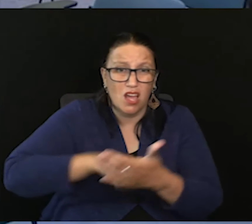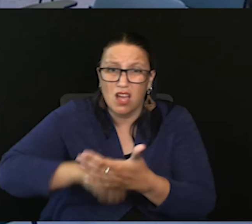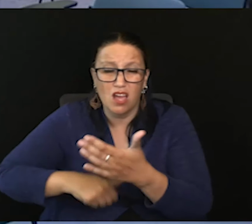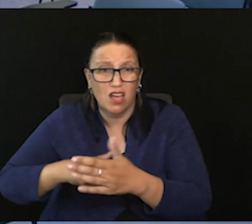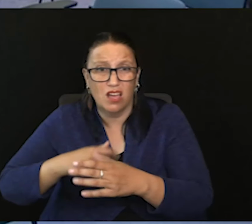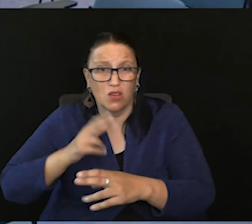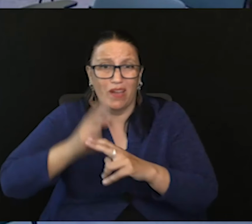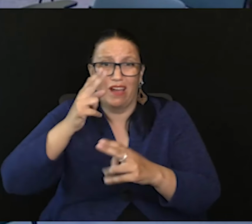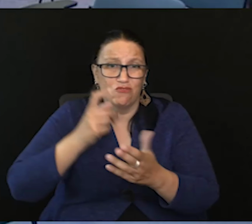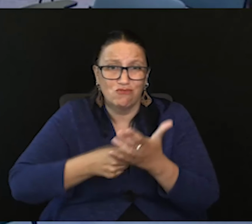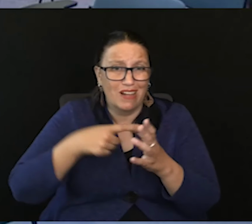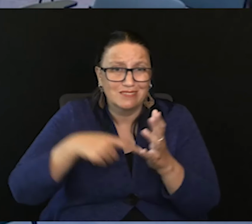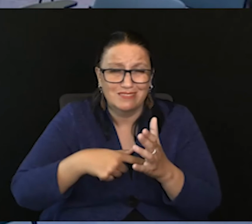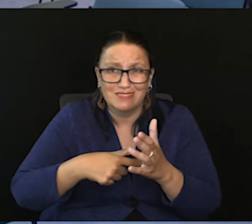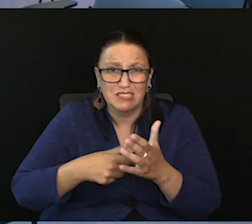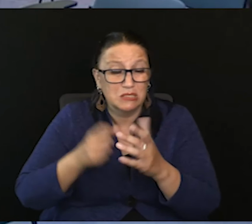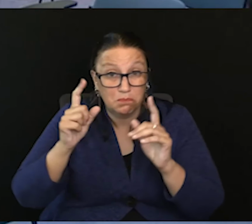rapid antigen tests in the thousands of dollars.